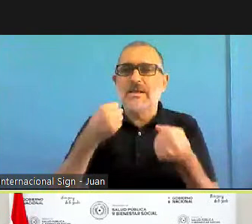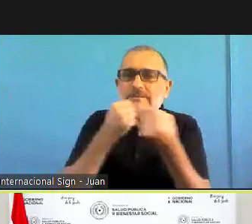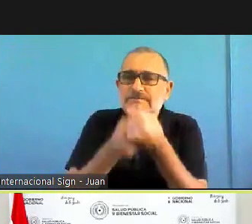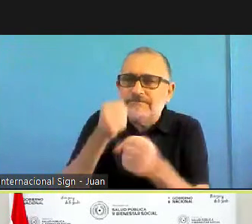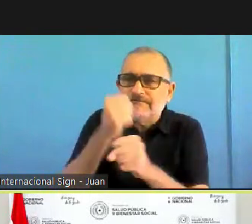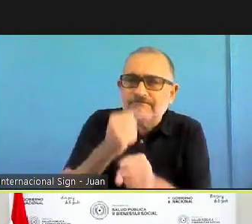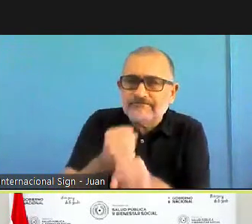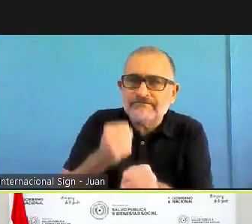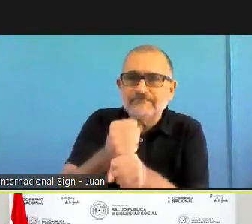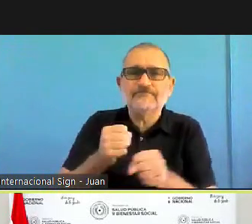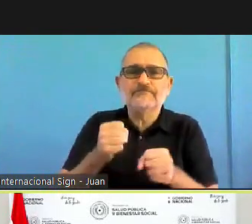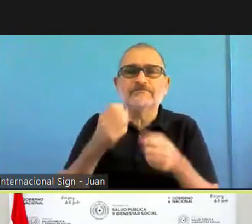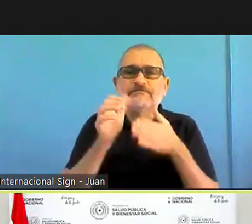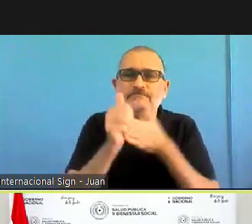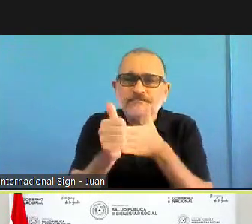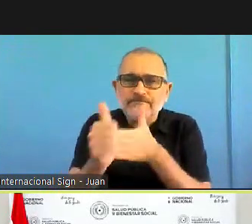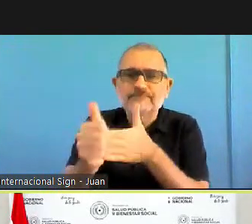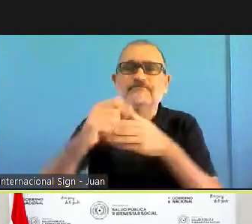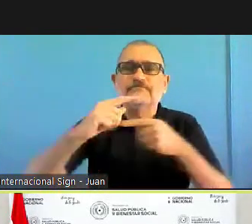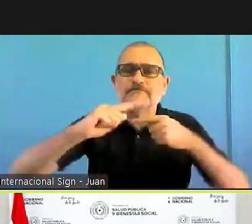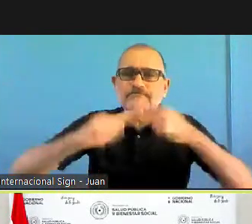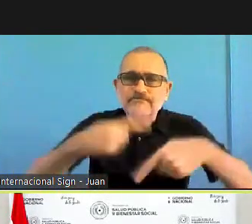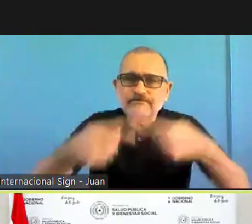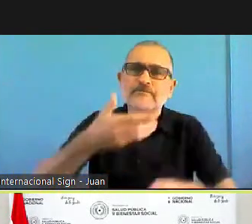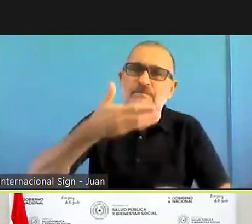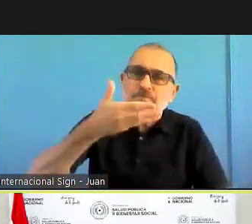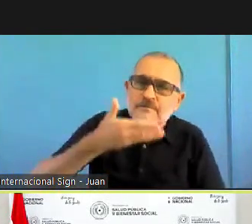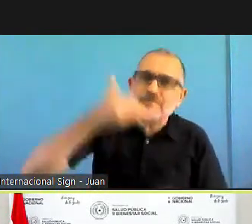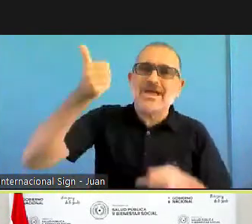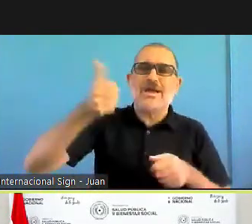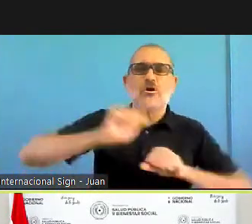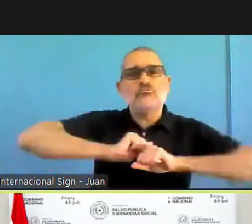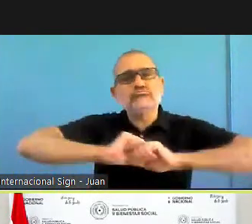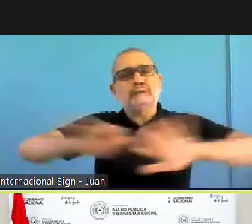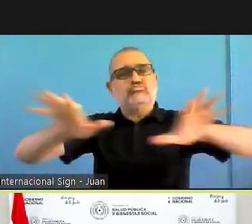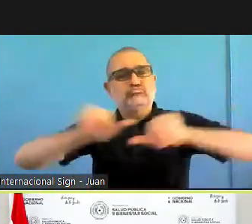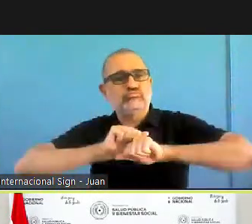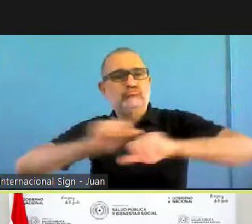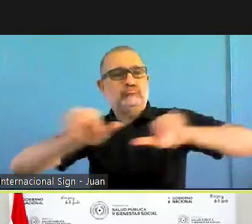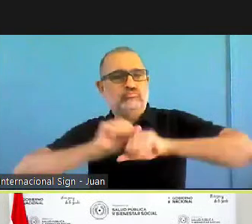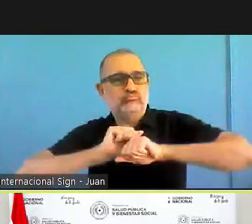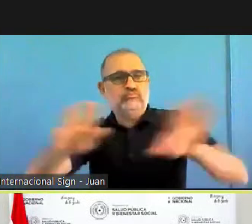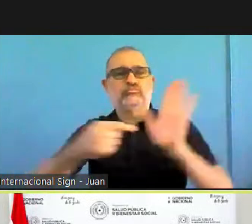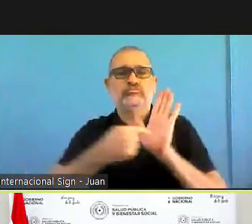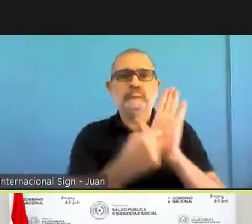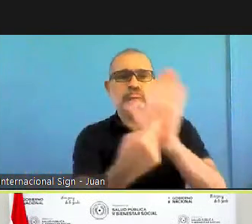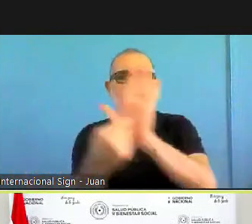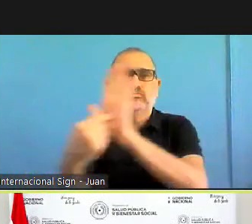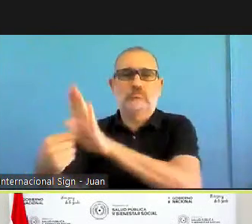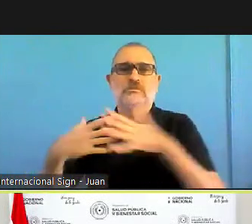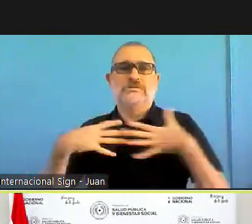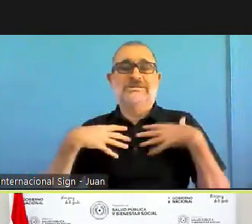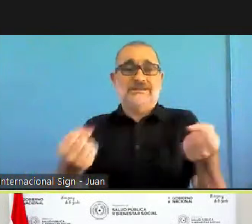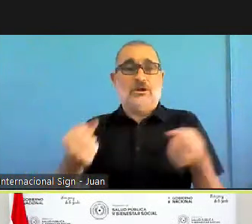We strengthened our team working on information technology.